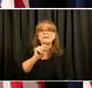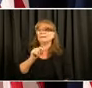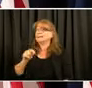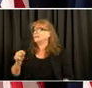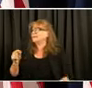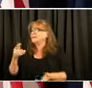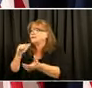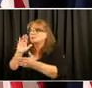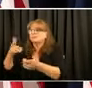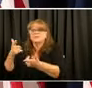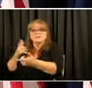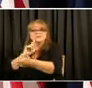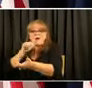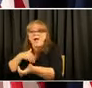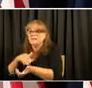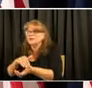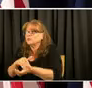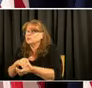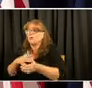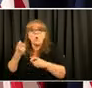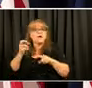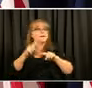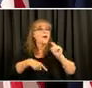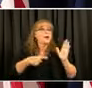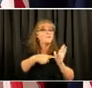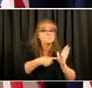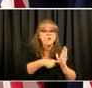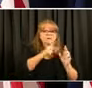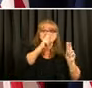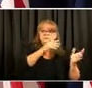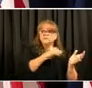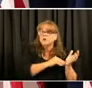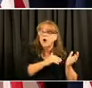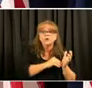or they worry it takes time or they're worried about booking availability with their busy job